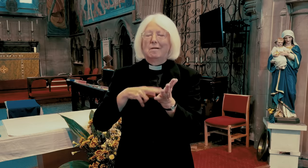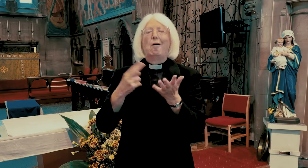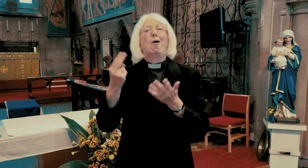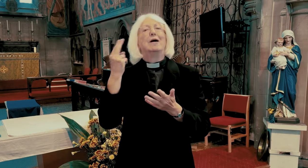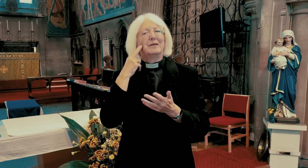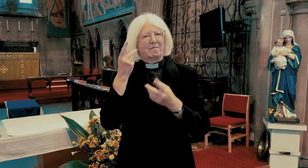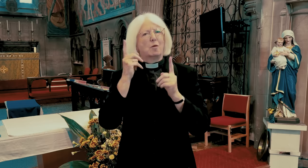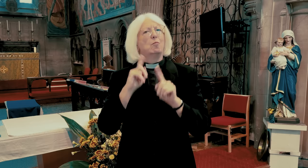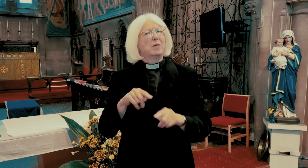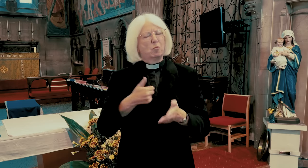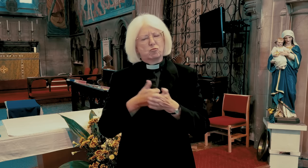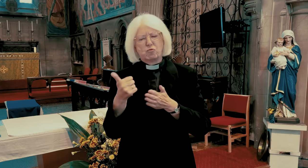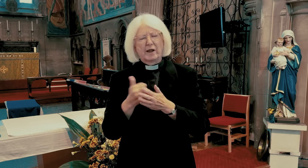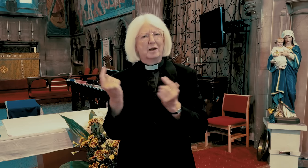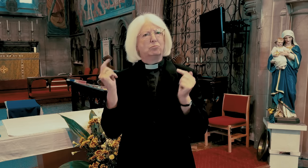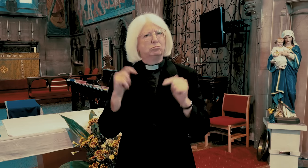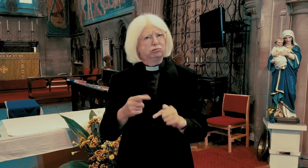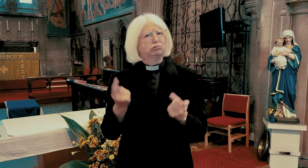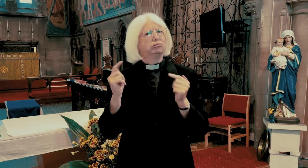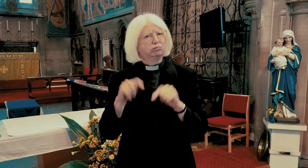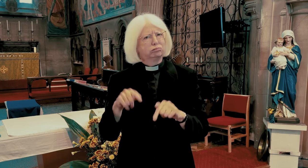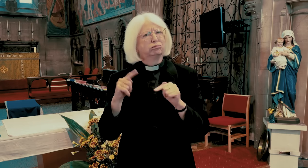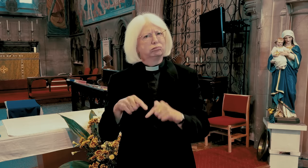where deaf people come regularly to worship.